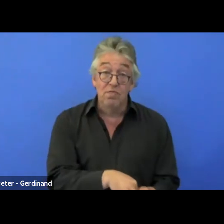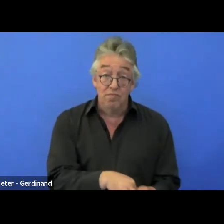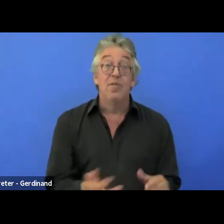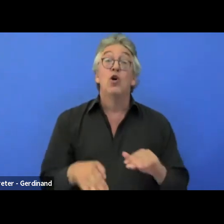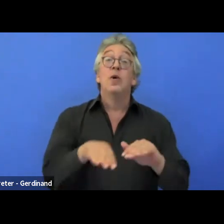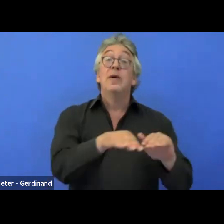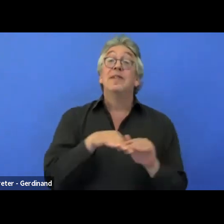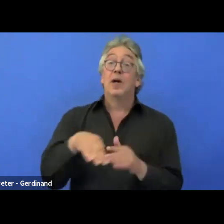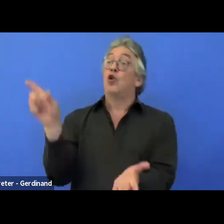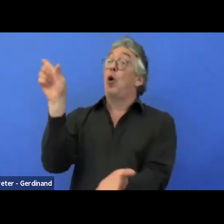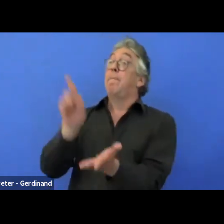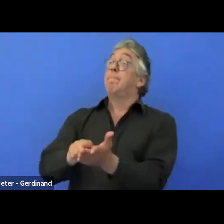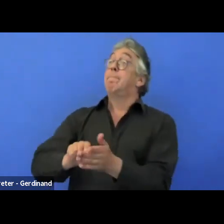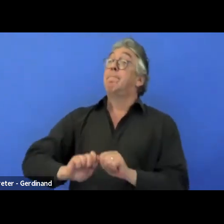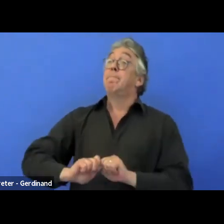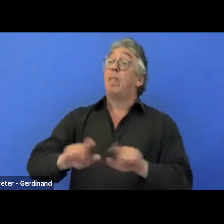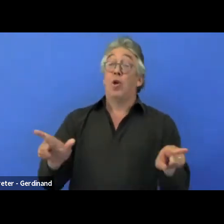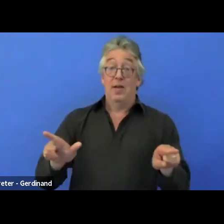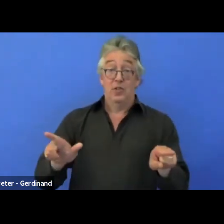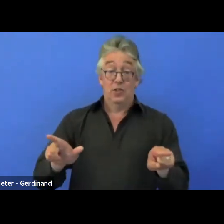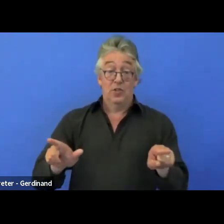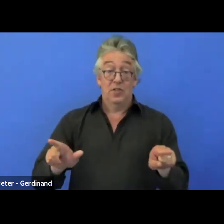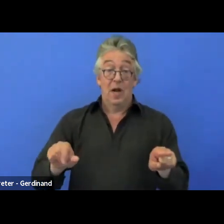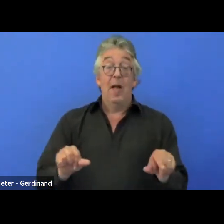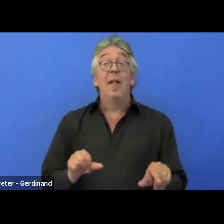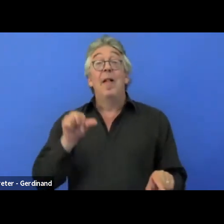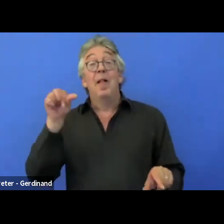and then a revision because a standard has to be kept updated,